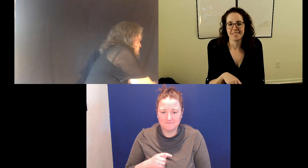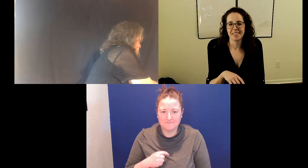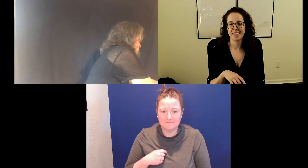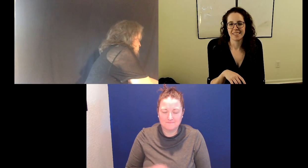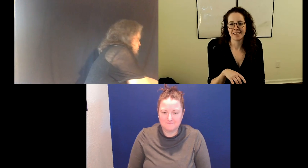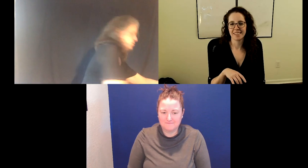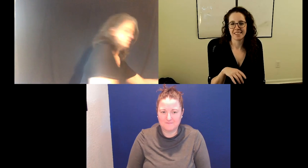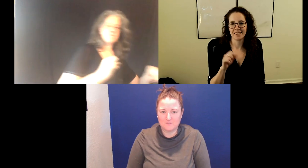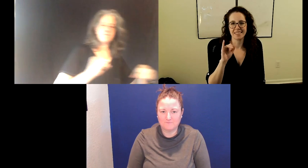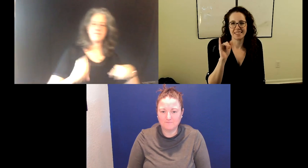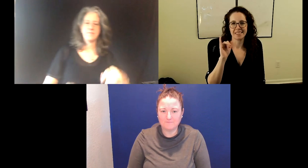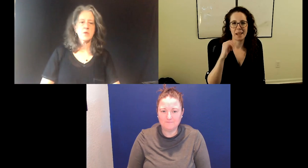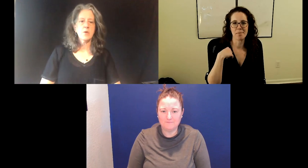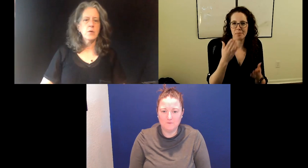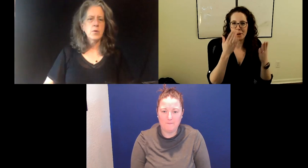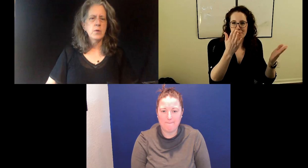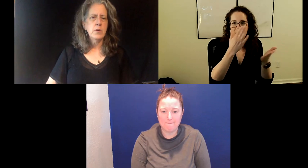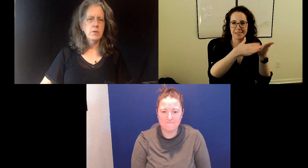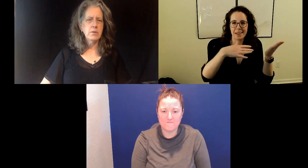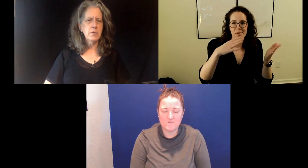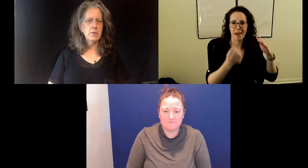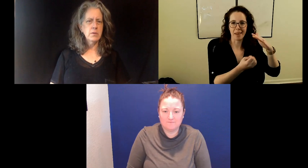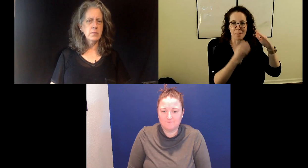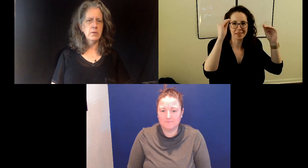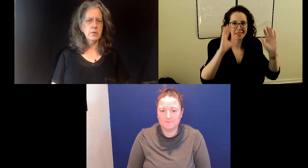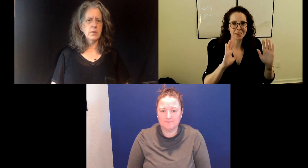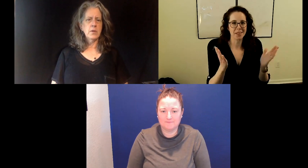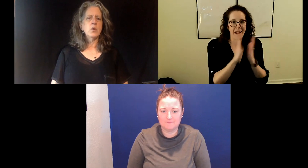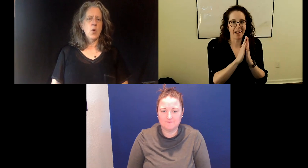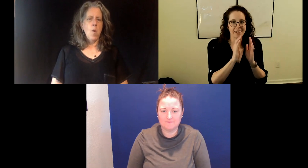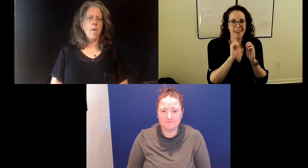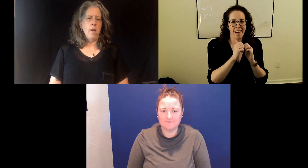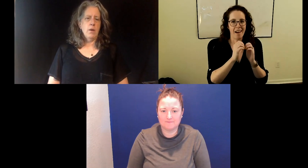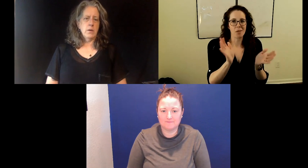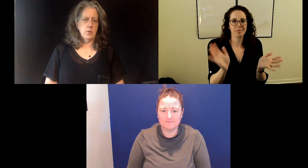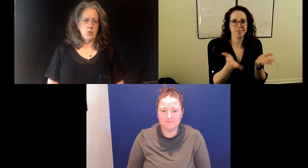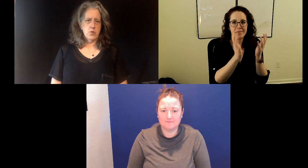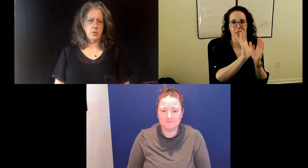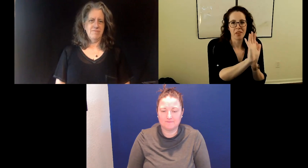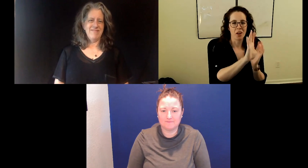for them yeah it's it's the same as what you know when the elementary teachers when we ask them